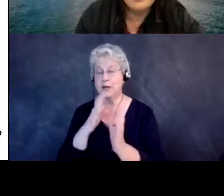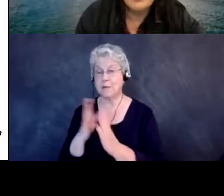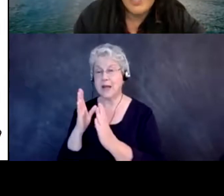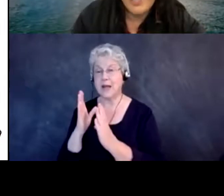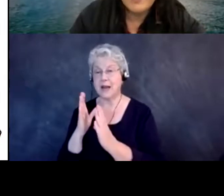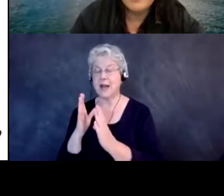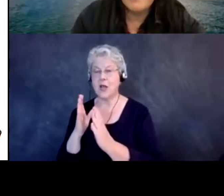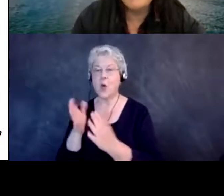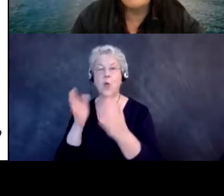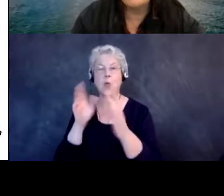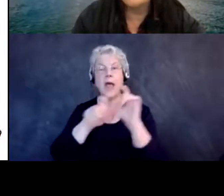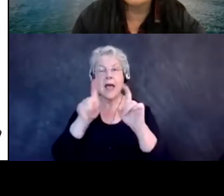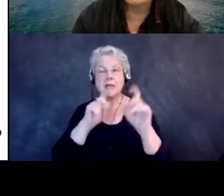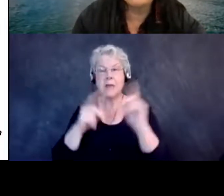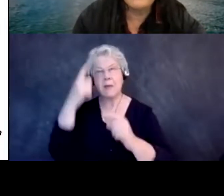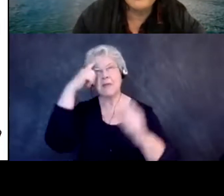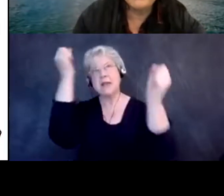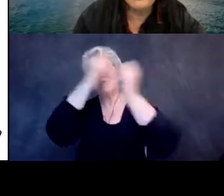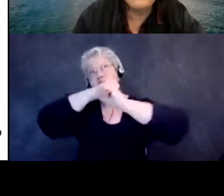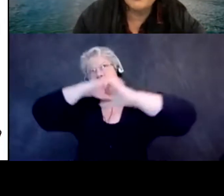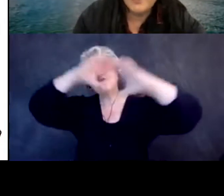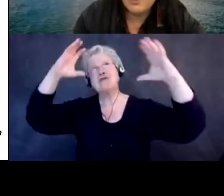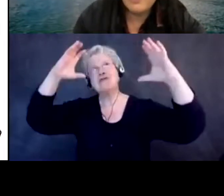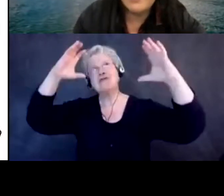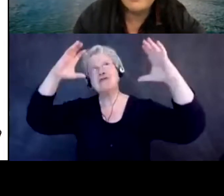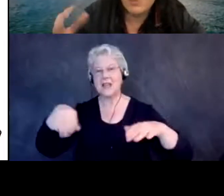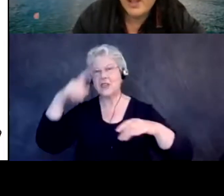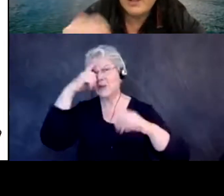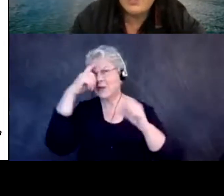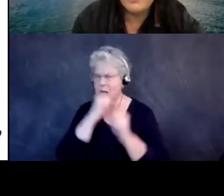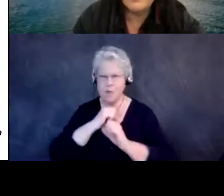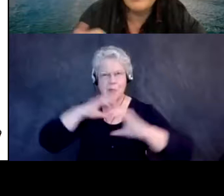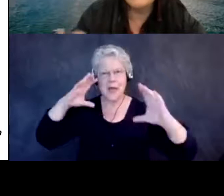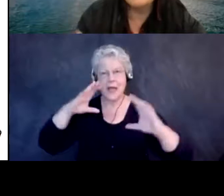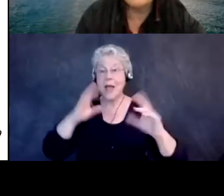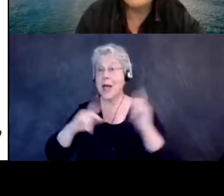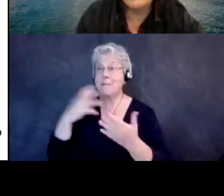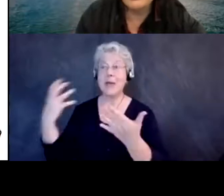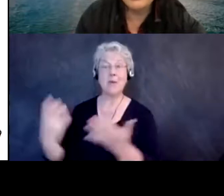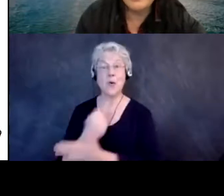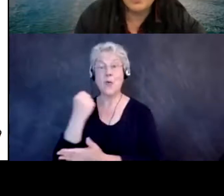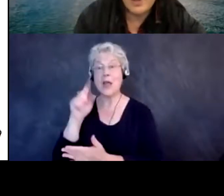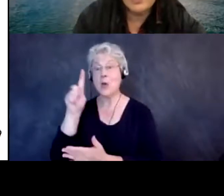we ask people to think big or children to think big, because people are always like winning the lottery - what would I do if I had a million dollars? What would you do in